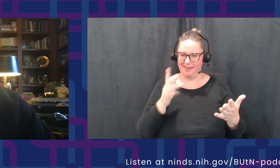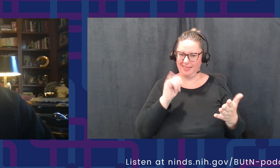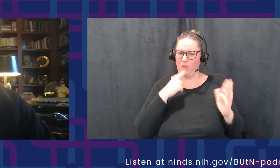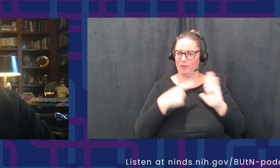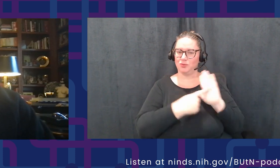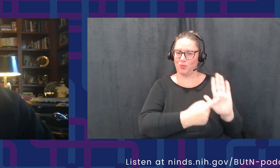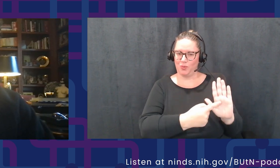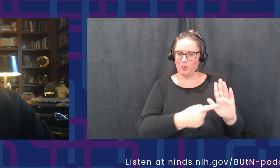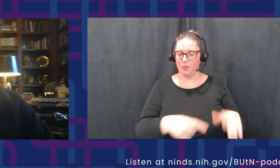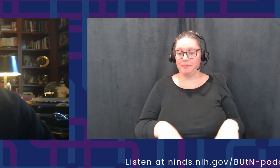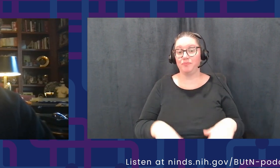and that's going to come across.